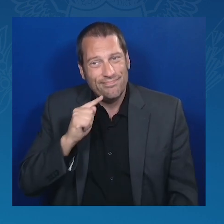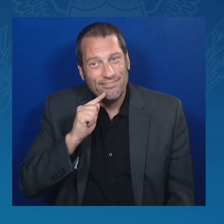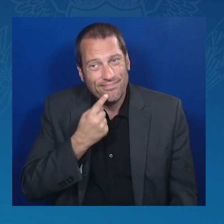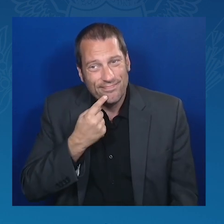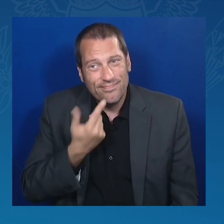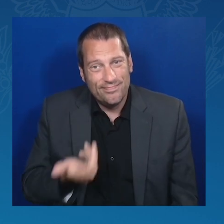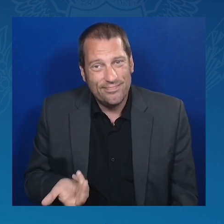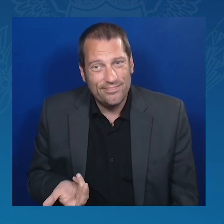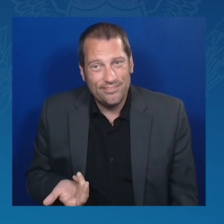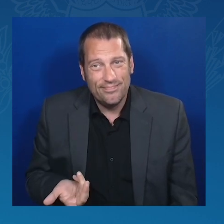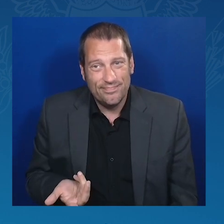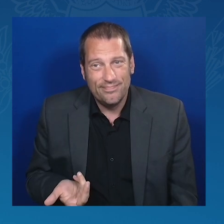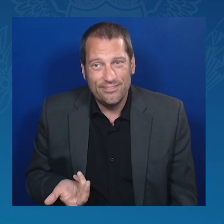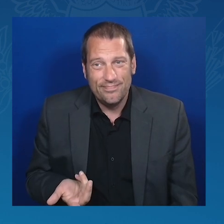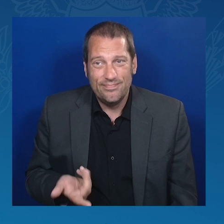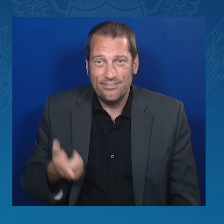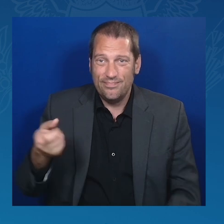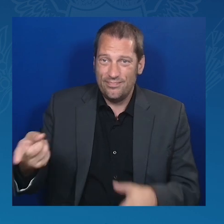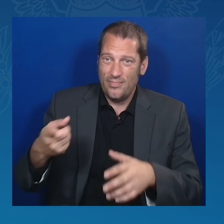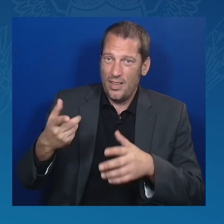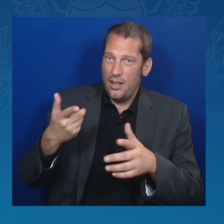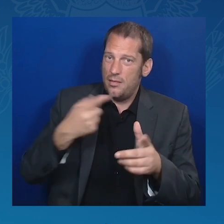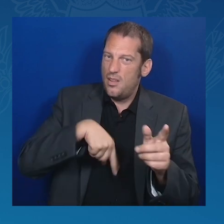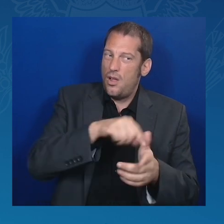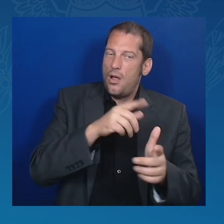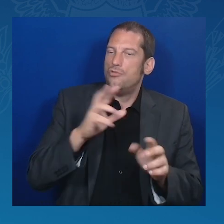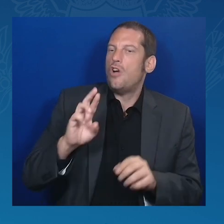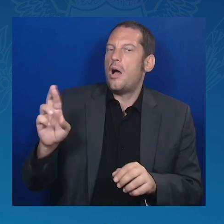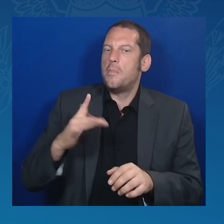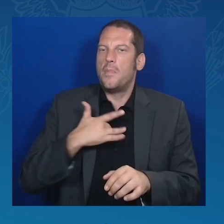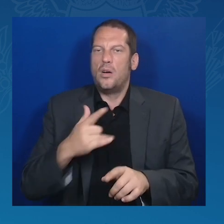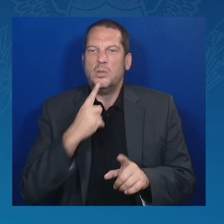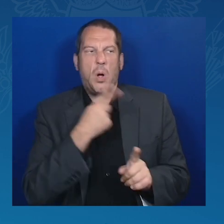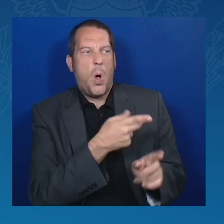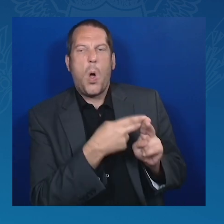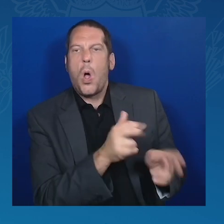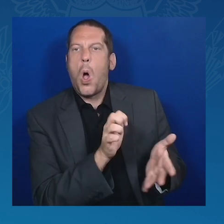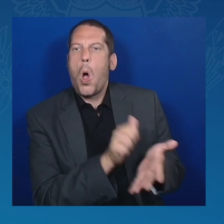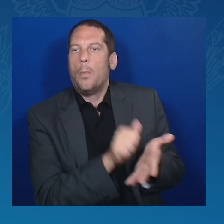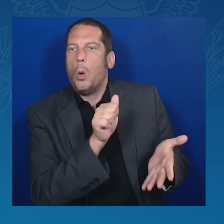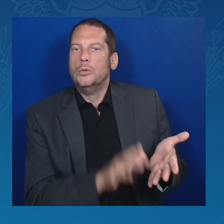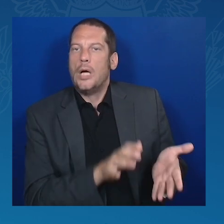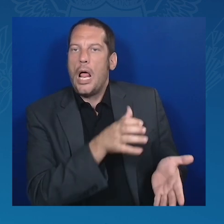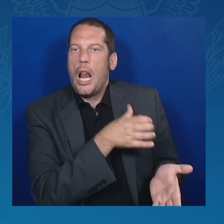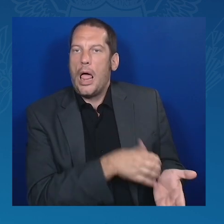What I experienced, there was nothing like that. The amount of not just physical care, but mental care.